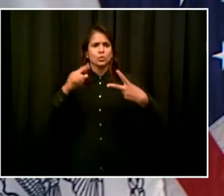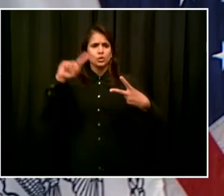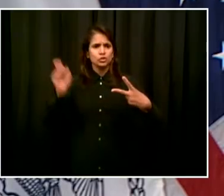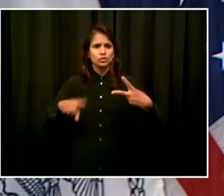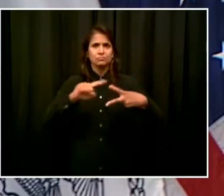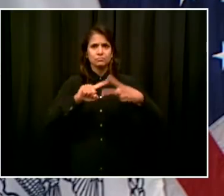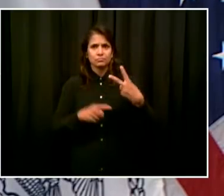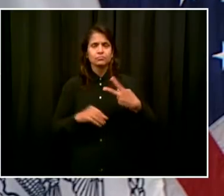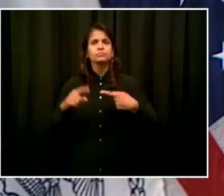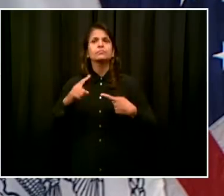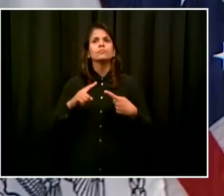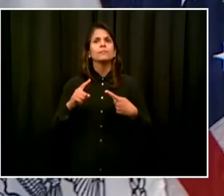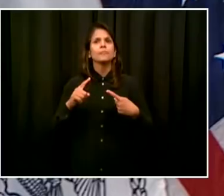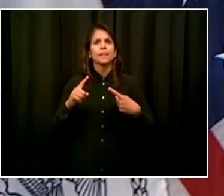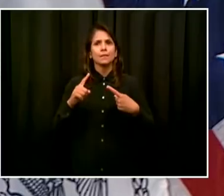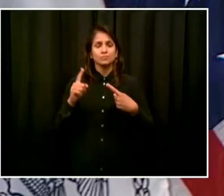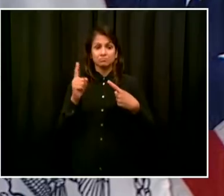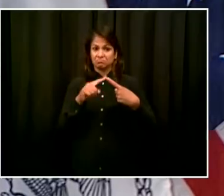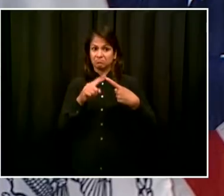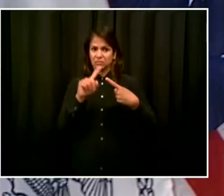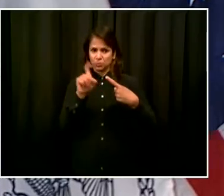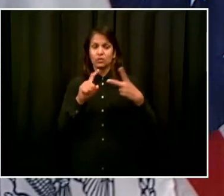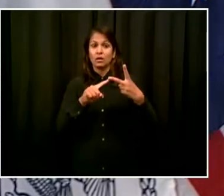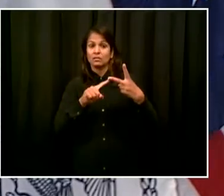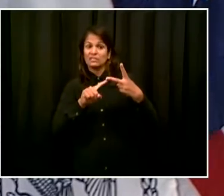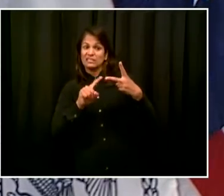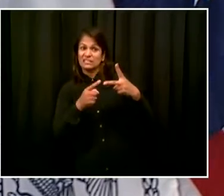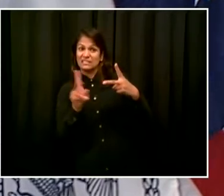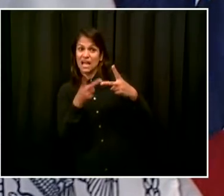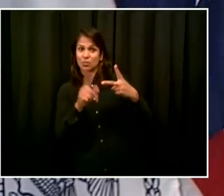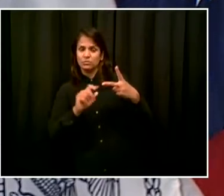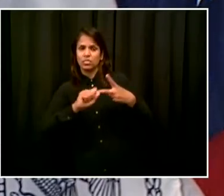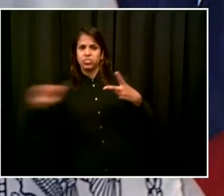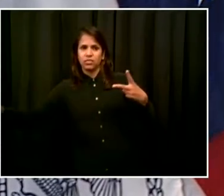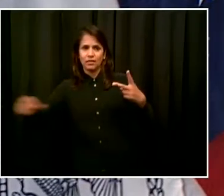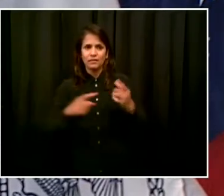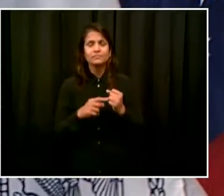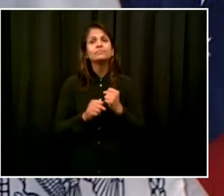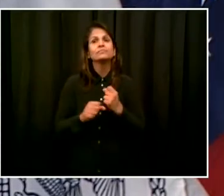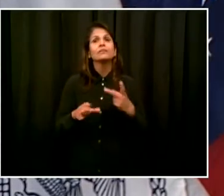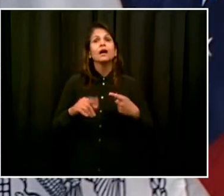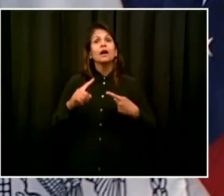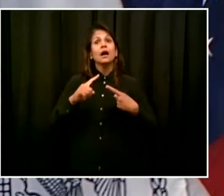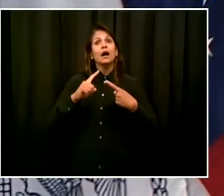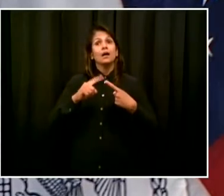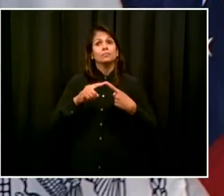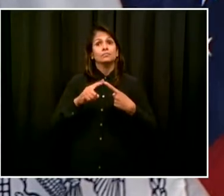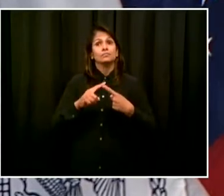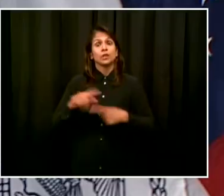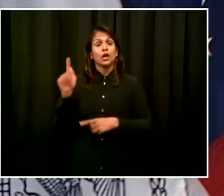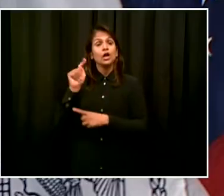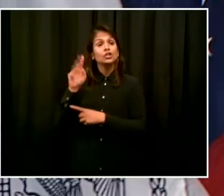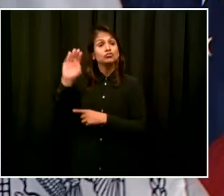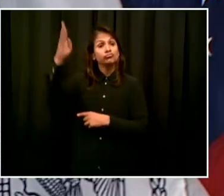WBAI. OGOD MORNNGI, MR. MAYOR, HOW ARE YOU? GOOD, JULIAN, HOW ARE YOU? GOOD. I HAVE A QUICK QUESTION AND NOT QUICK. I WILL START WITH A QUICK ONE.